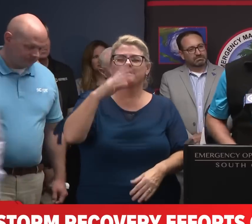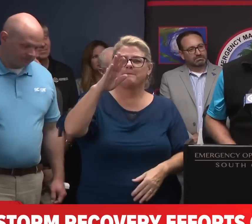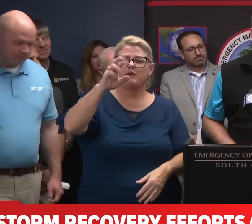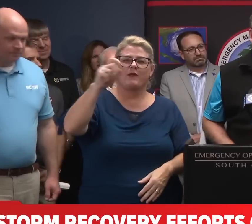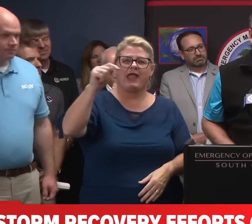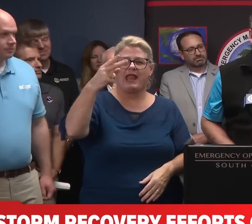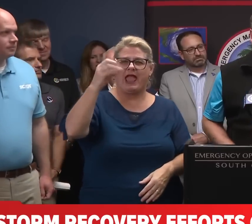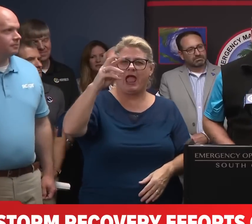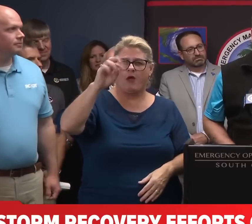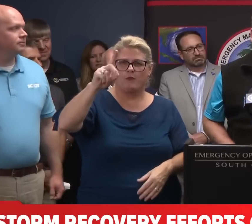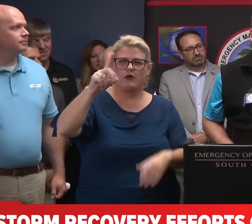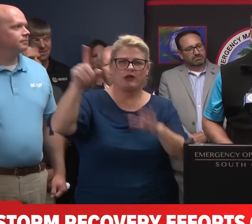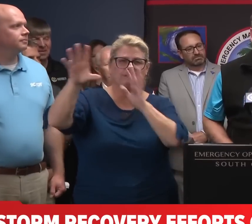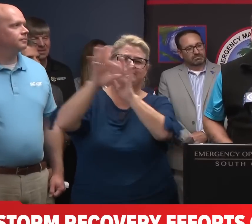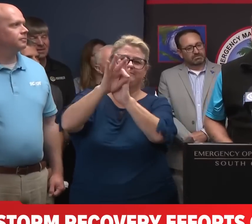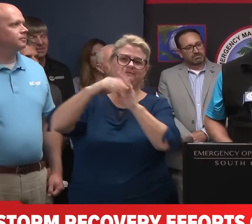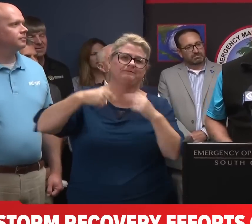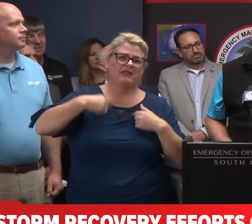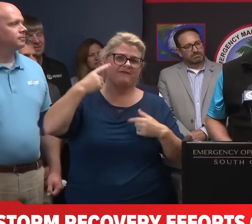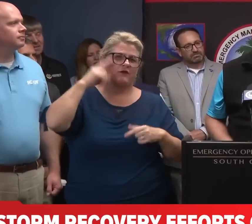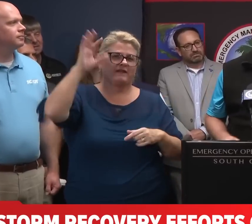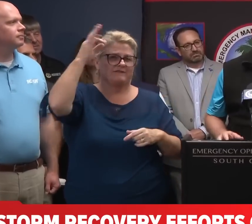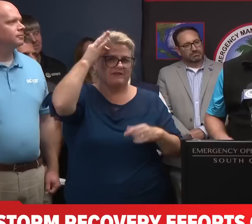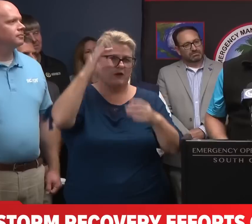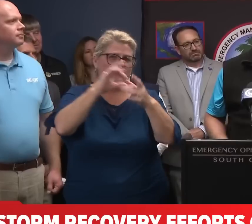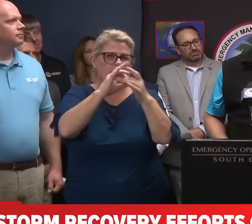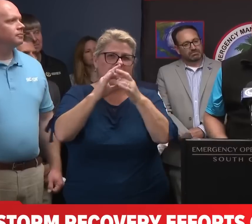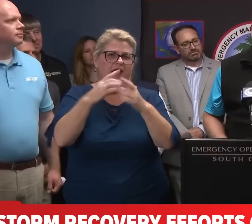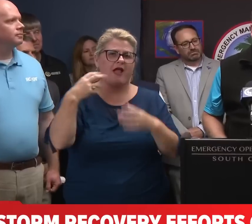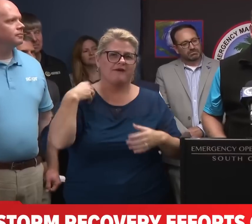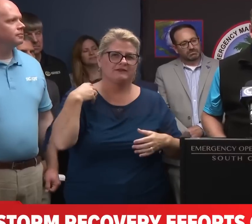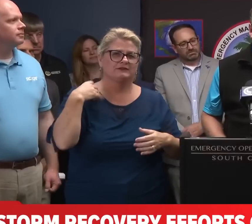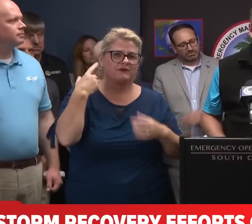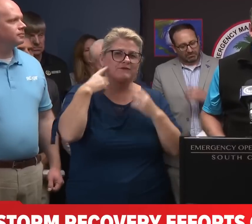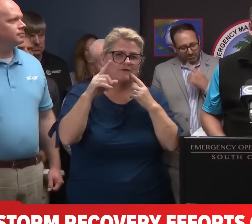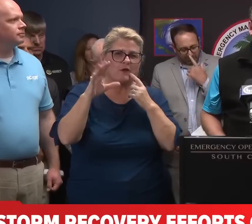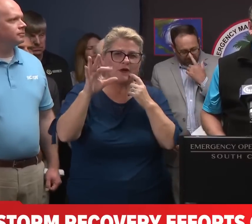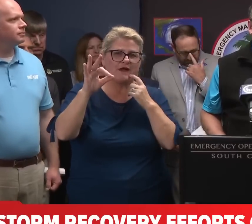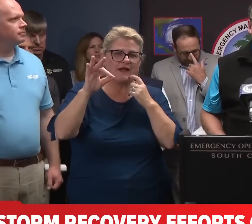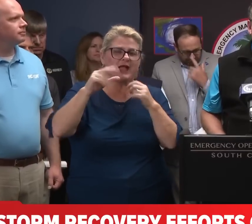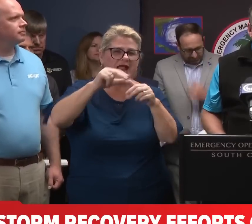I've been appointed as the Federal Coordinating Officer for uh Hurricane Helene.